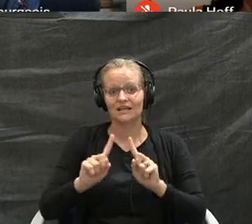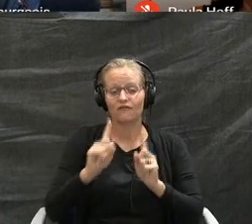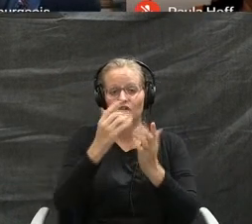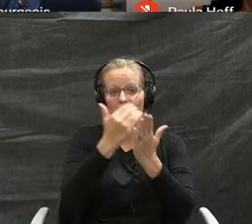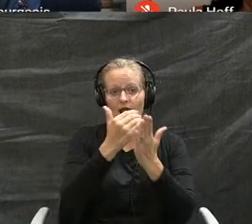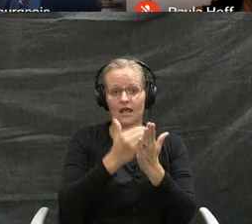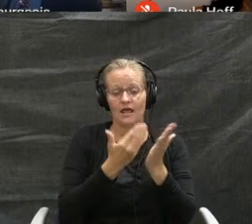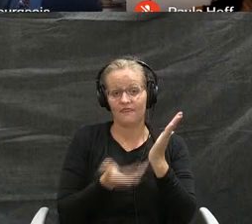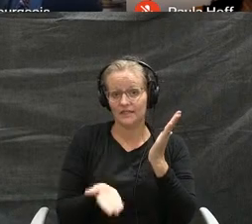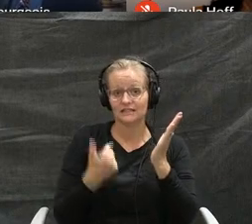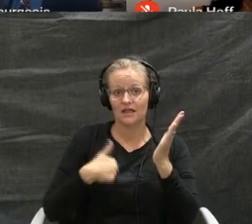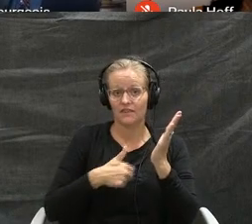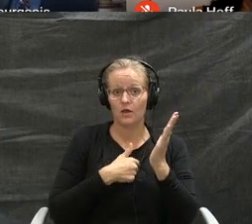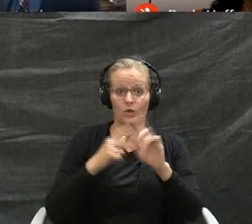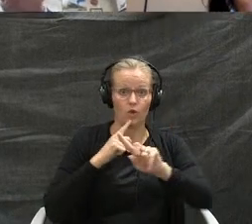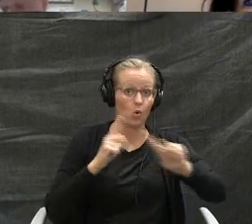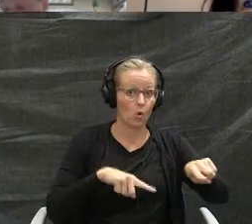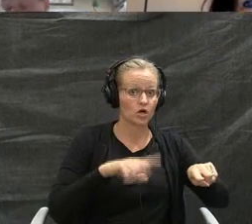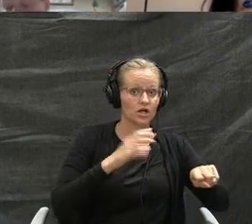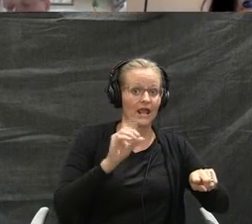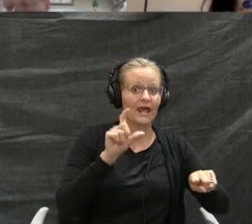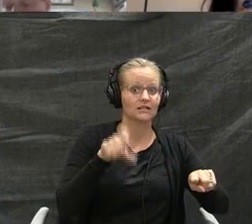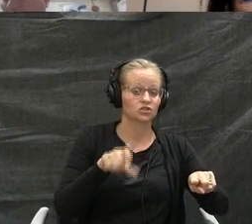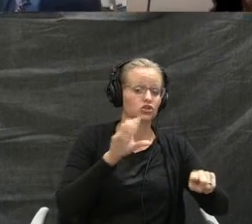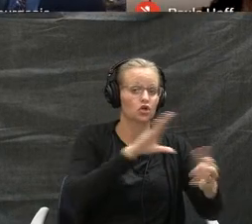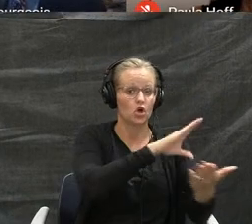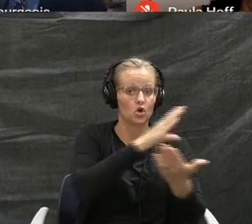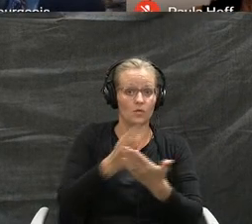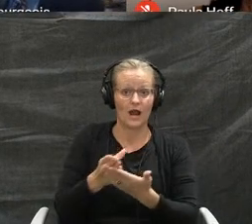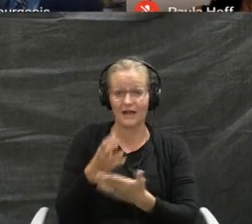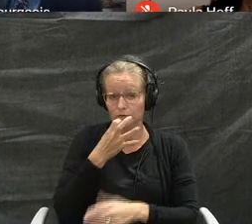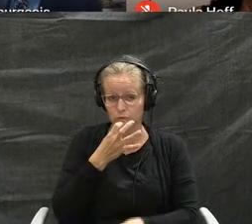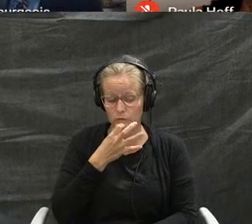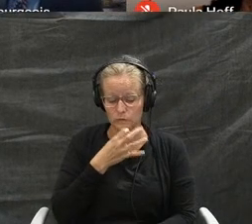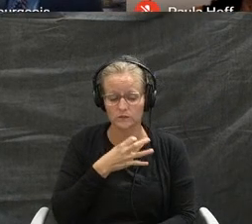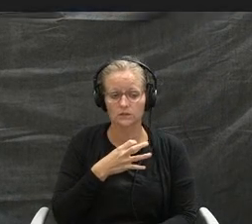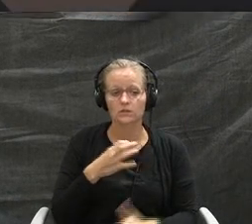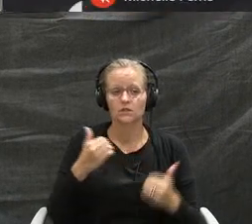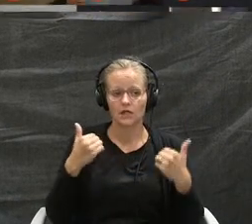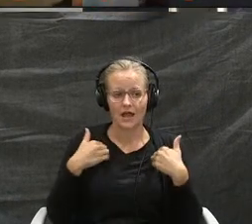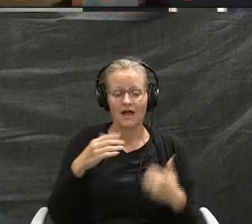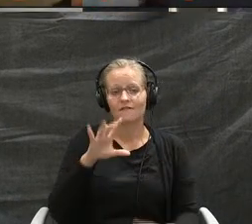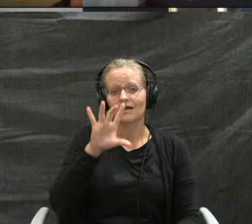stock or will be here within the next couple of weeks. What we've got 80,500 cloth